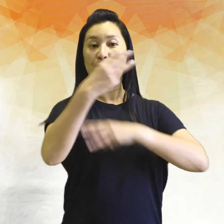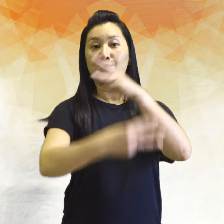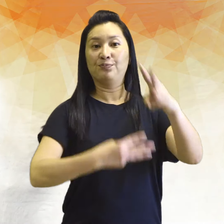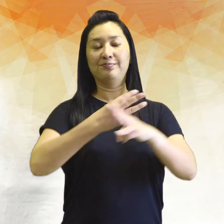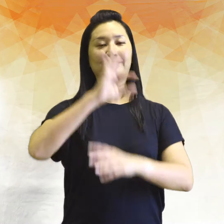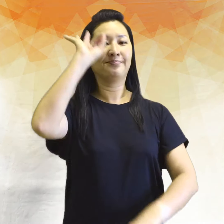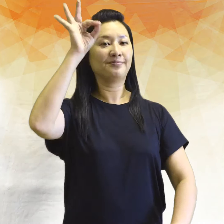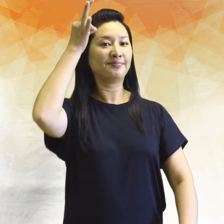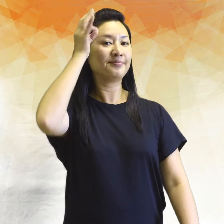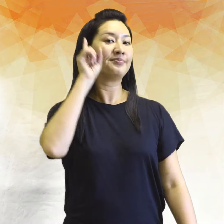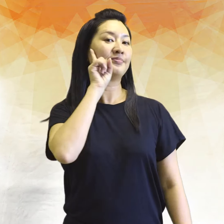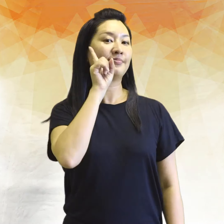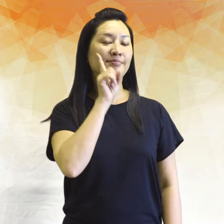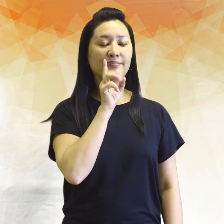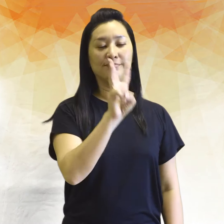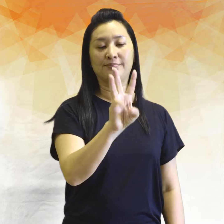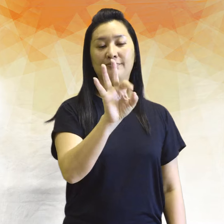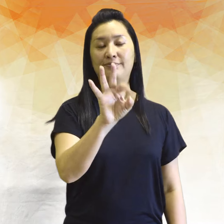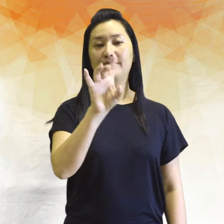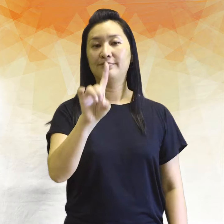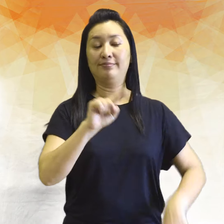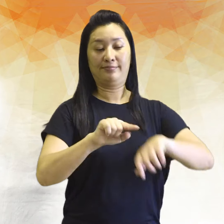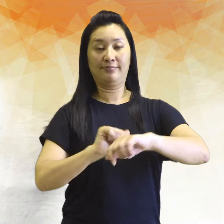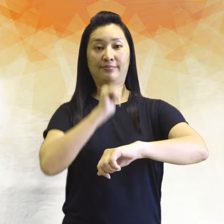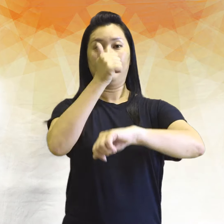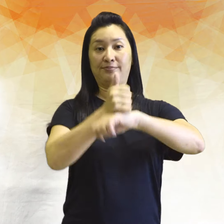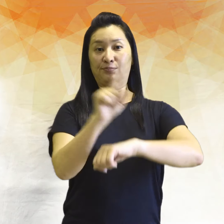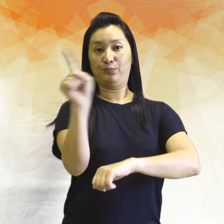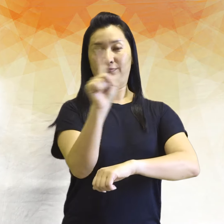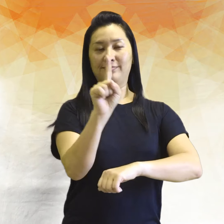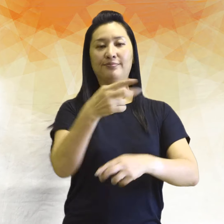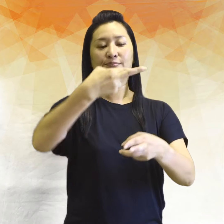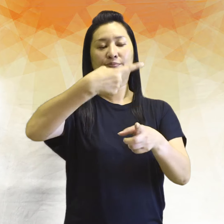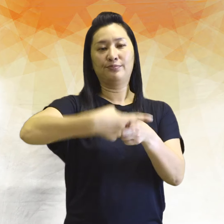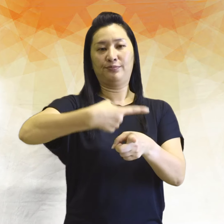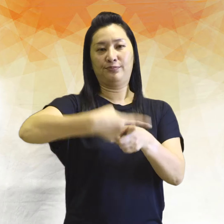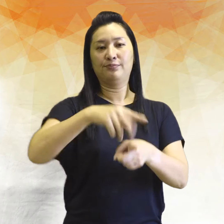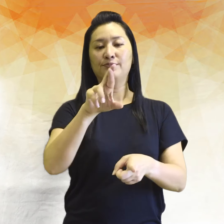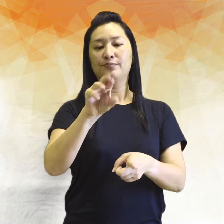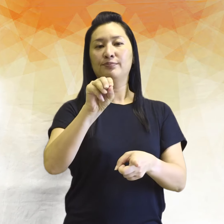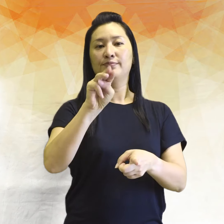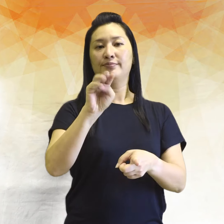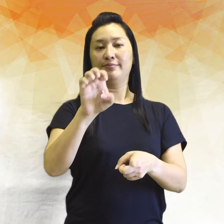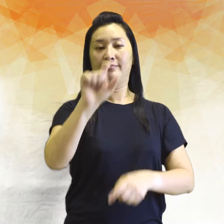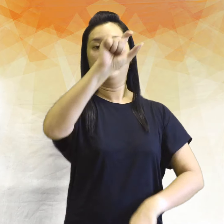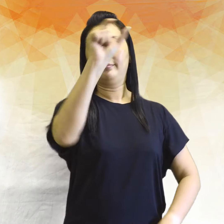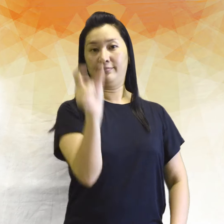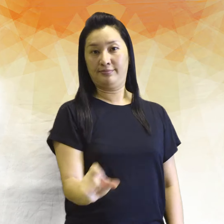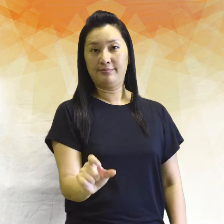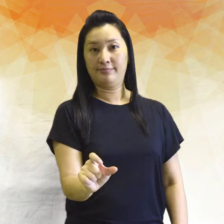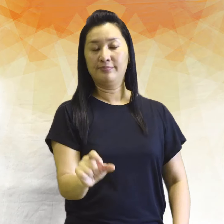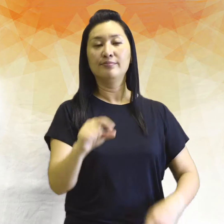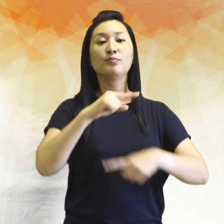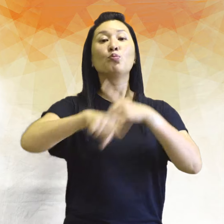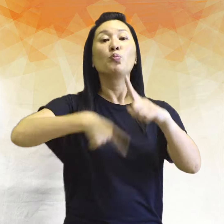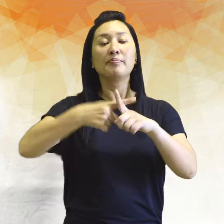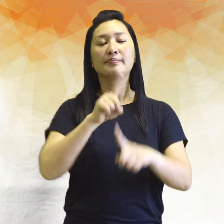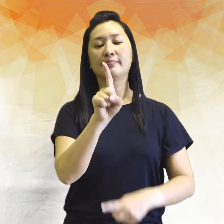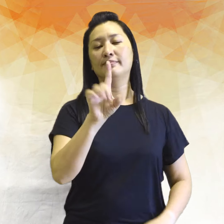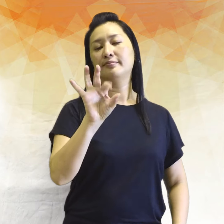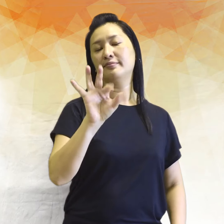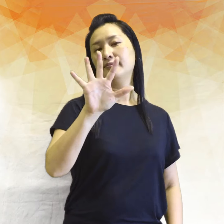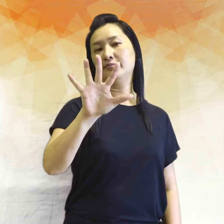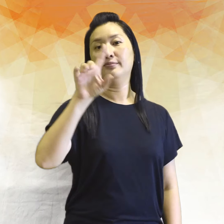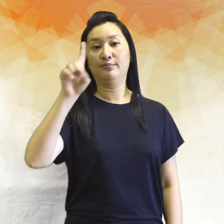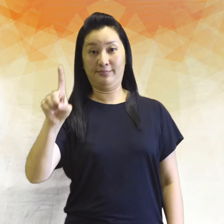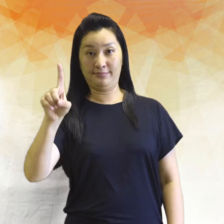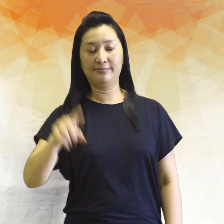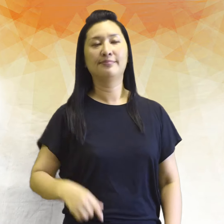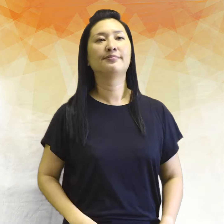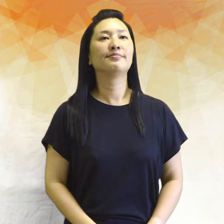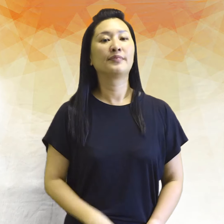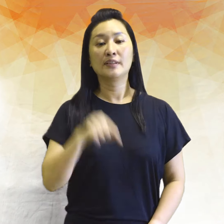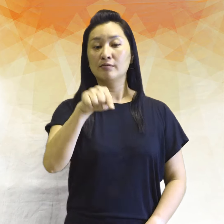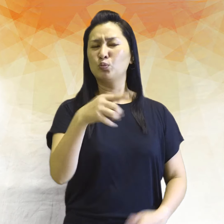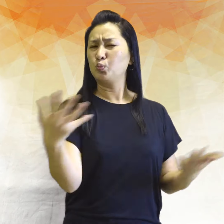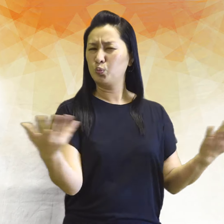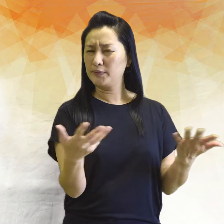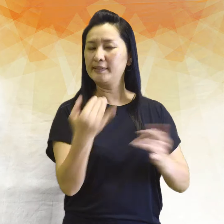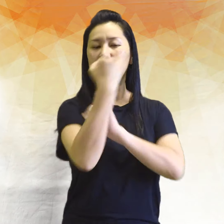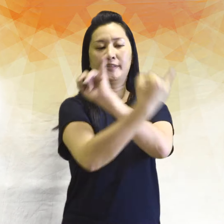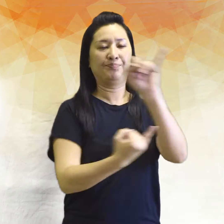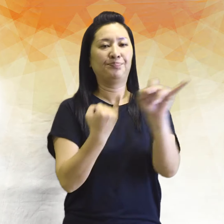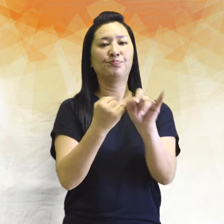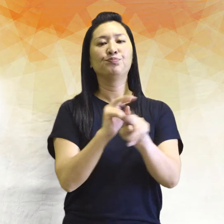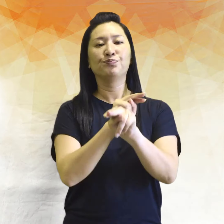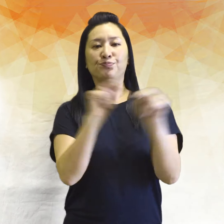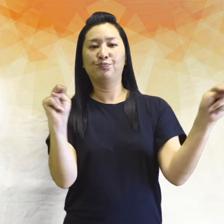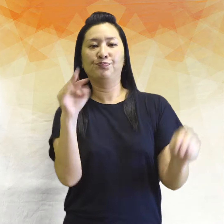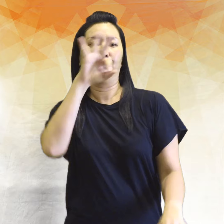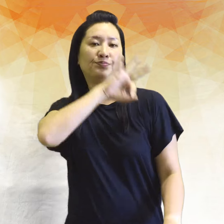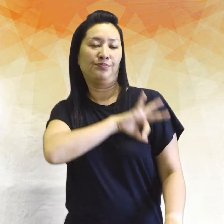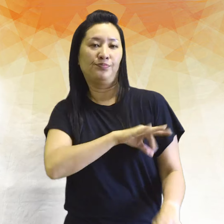The World Federation of the Deaf was established in Rome, Italy, in 1951, and is an international non-profit